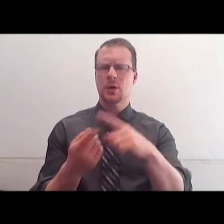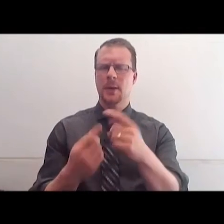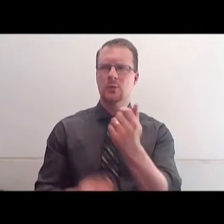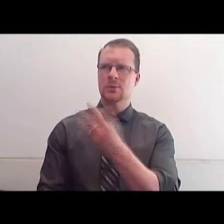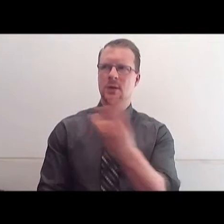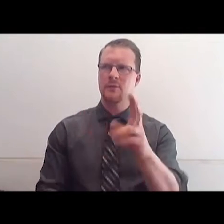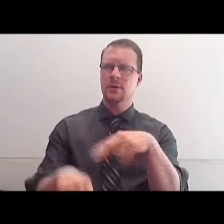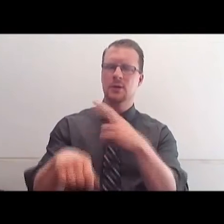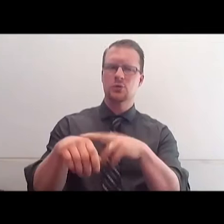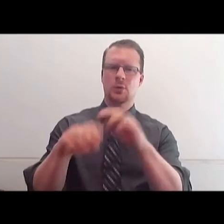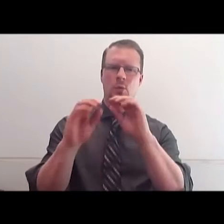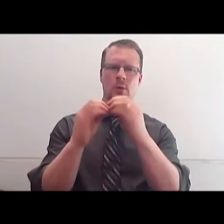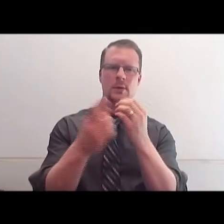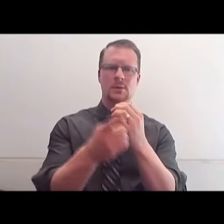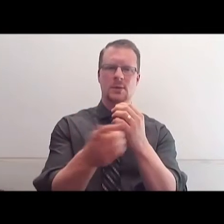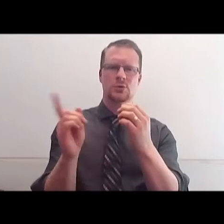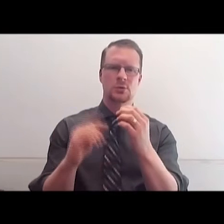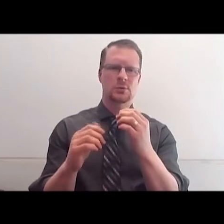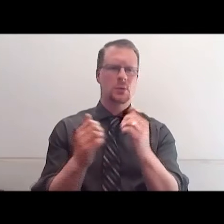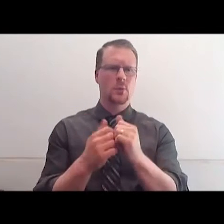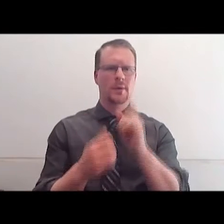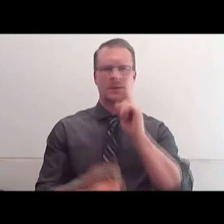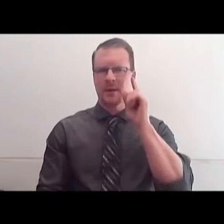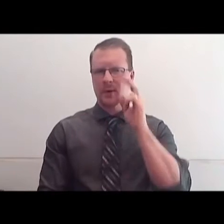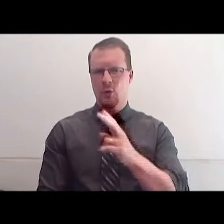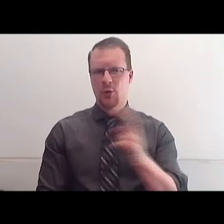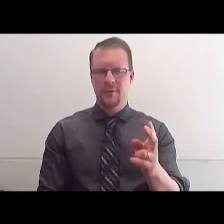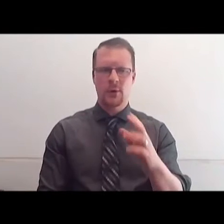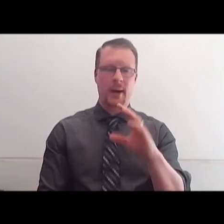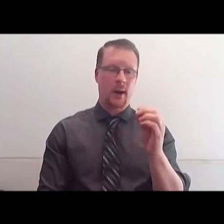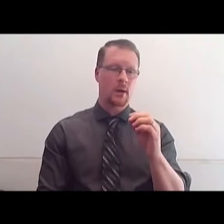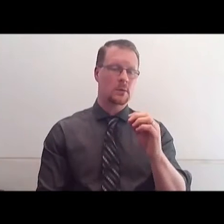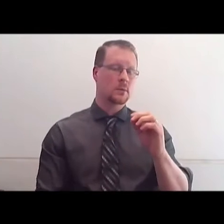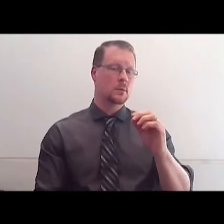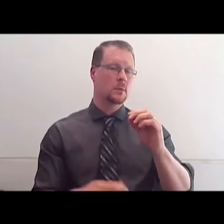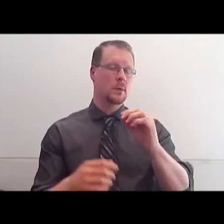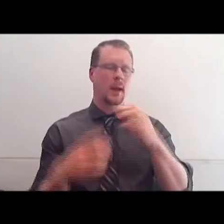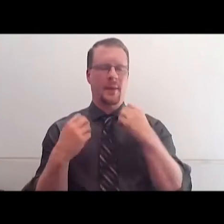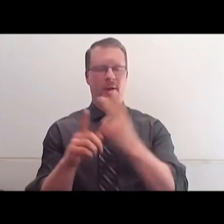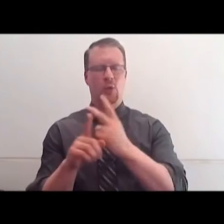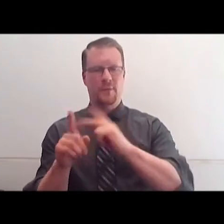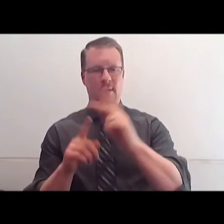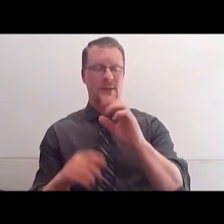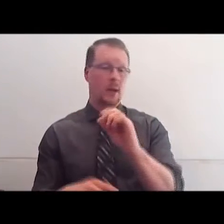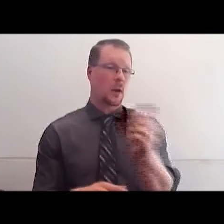You've already seen discussion about several national organizations with deaf and hard of hearing people,